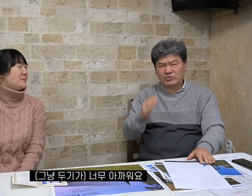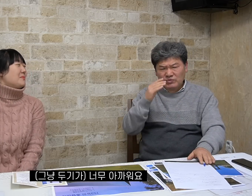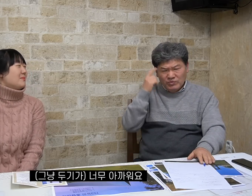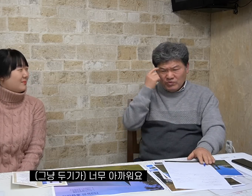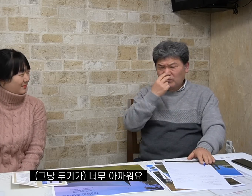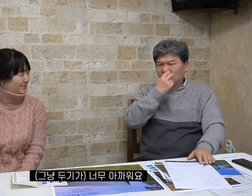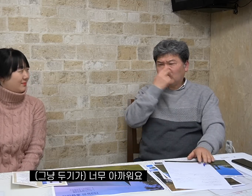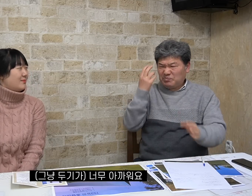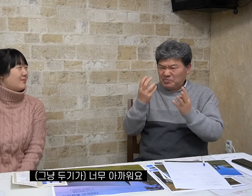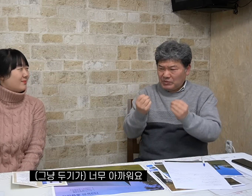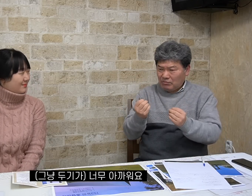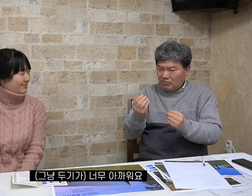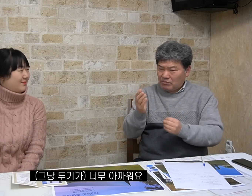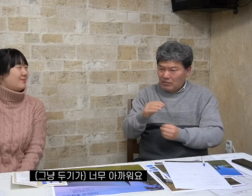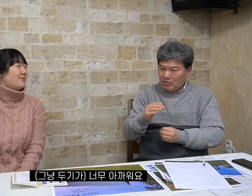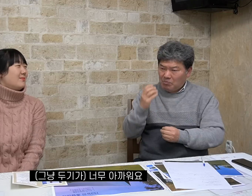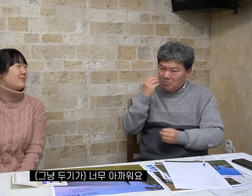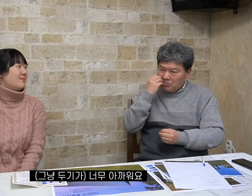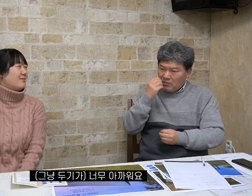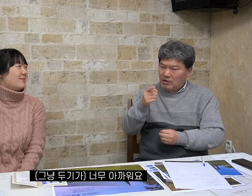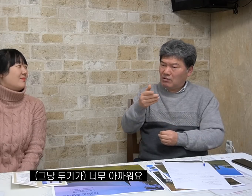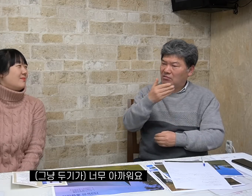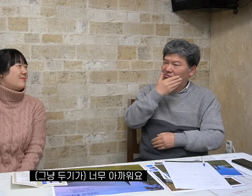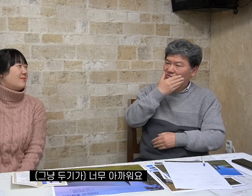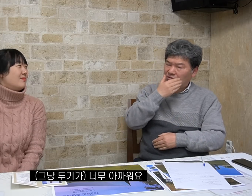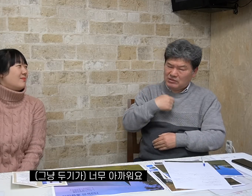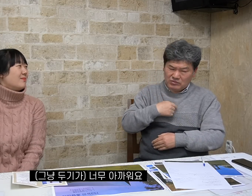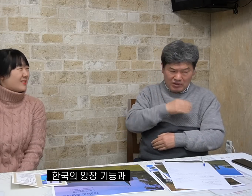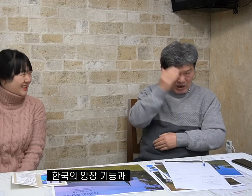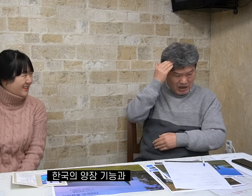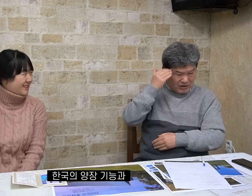(Just letting it go) It's too bad.